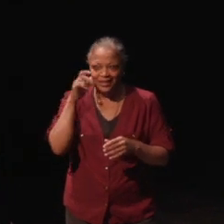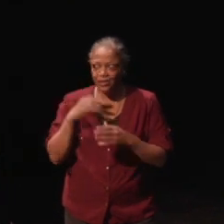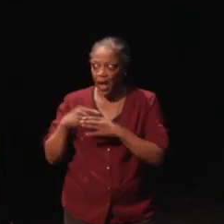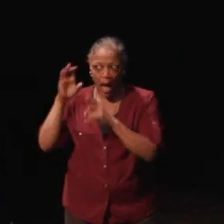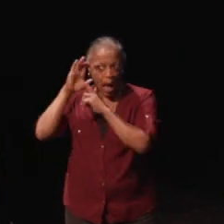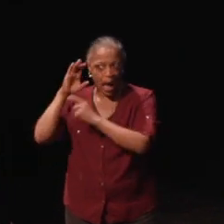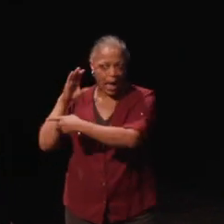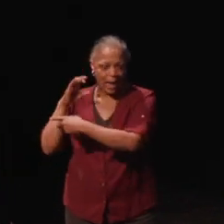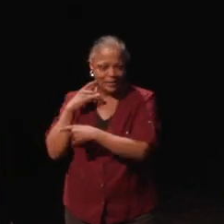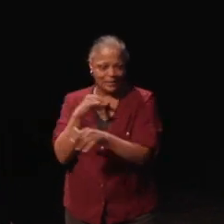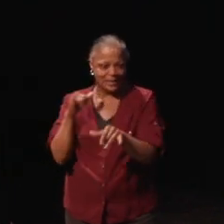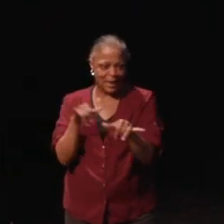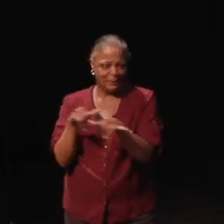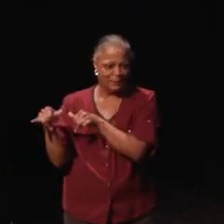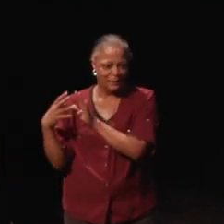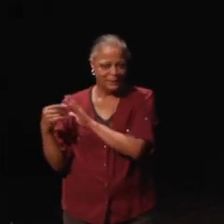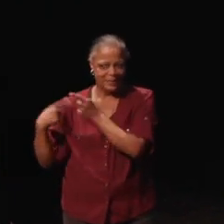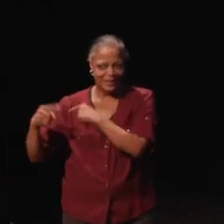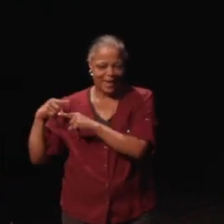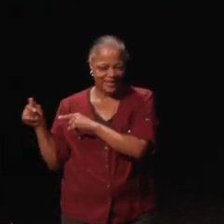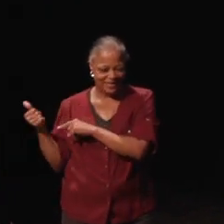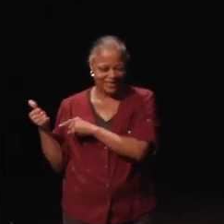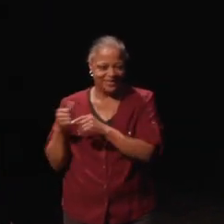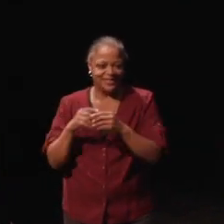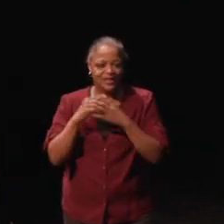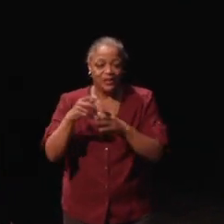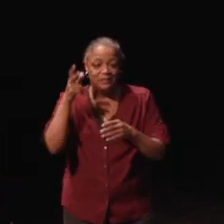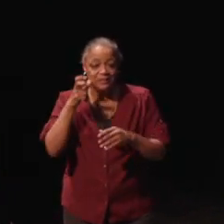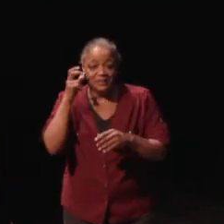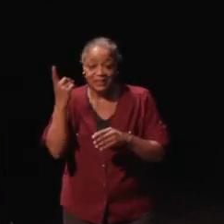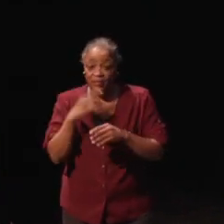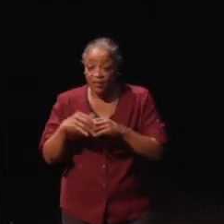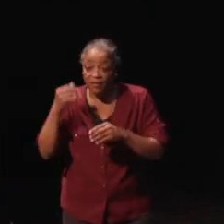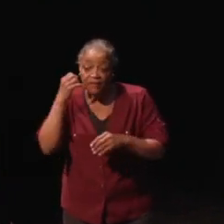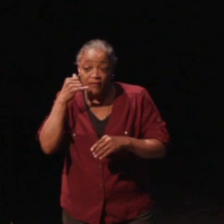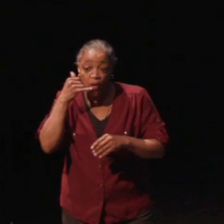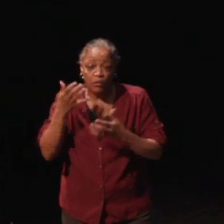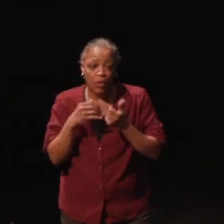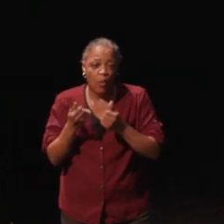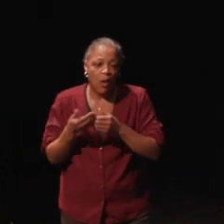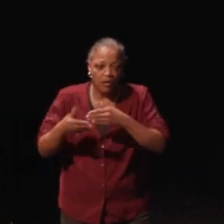You might be listening to something else on your phone right now another announcement you don't want an overlay.